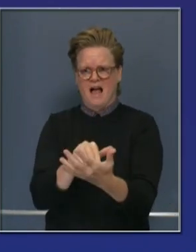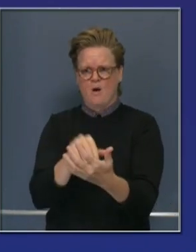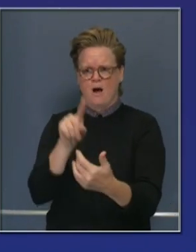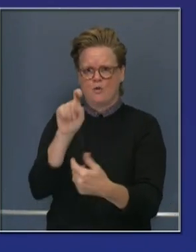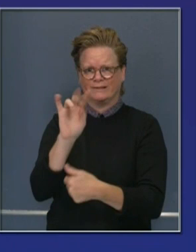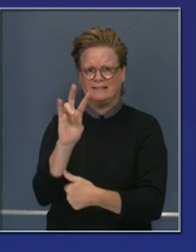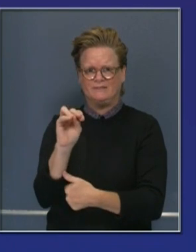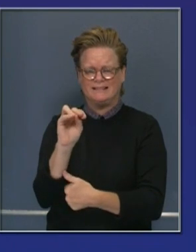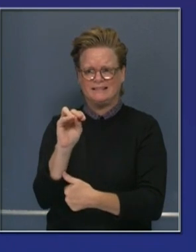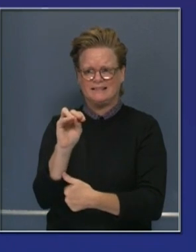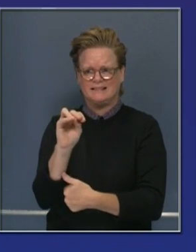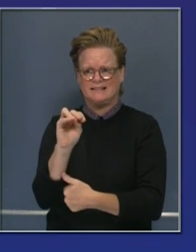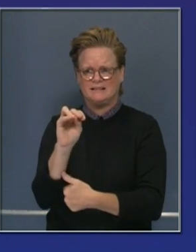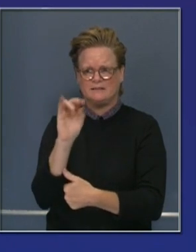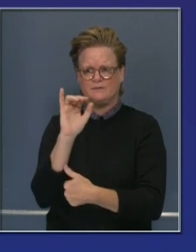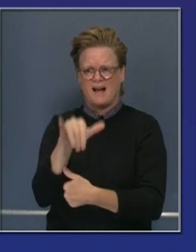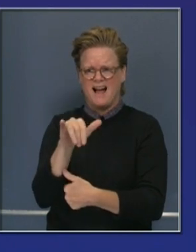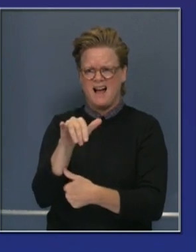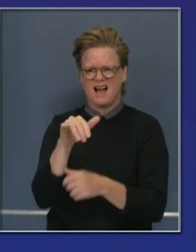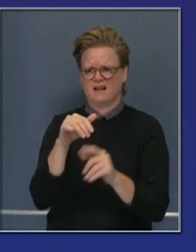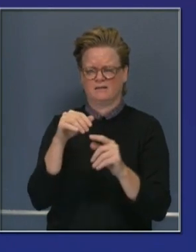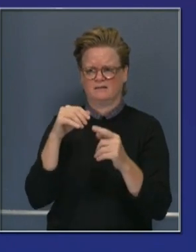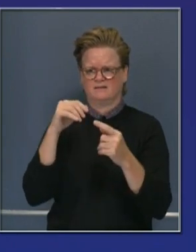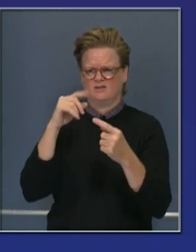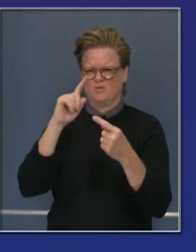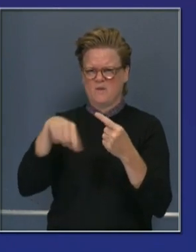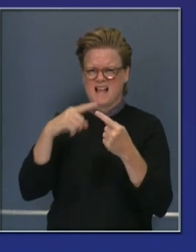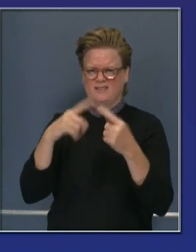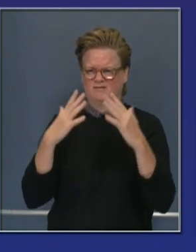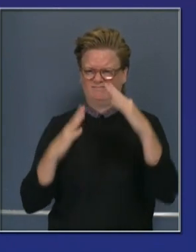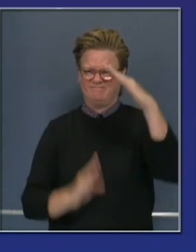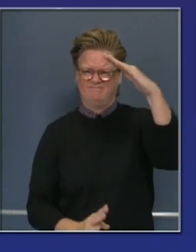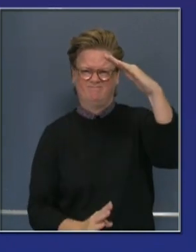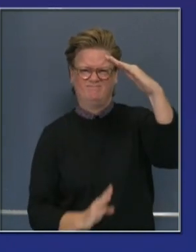ATTENTION TO THE THREE NUMBERS ON THE SLIDE YOU SEE.